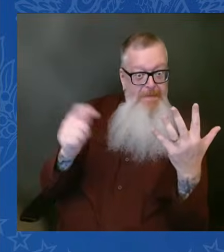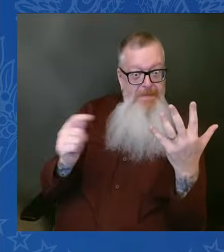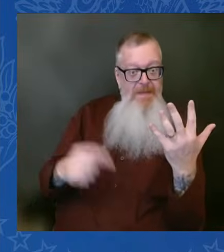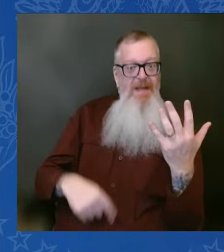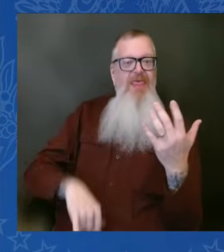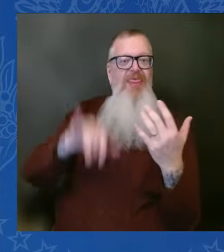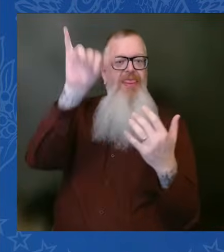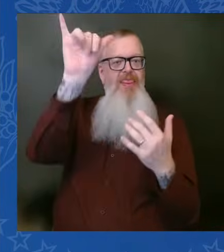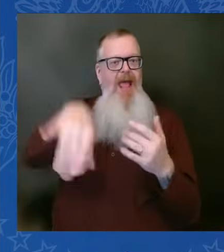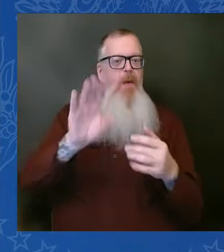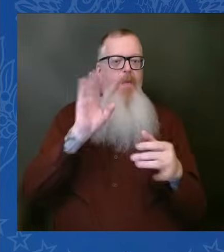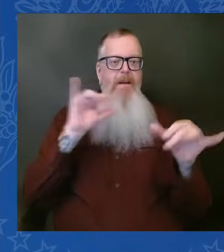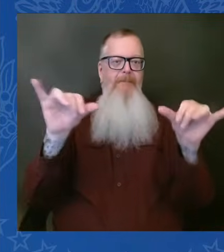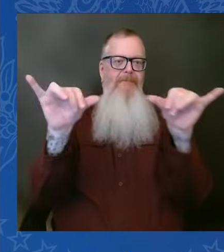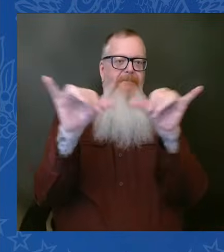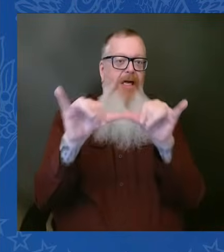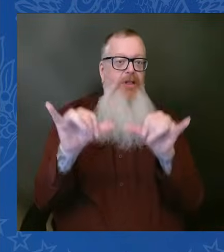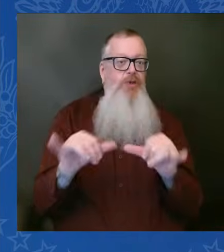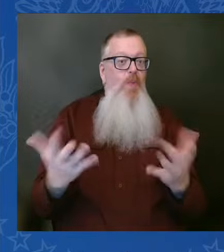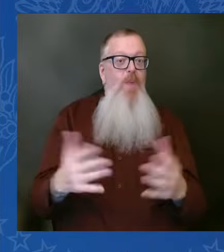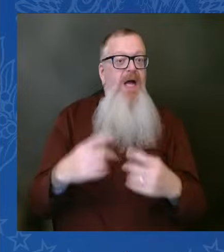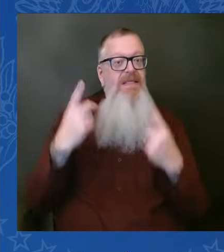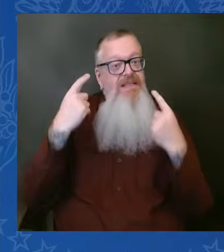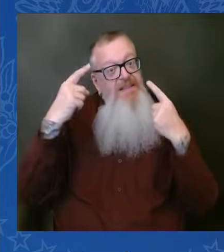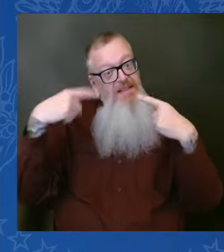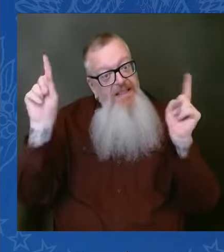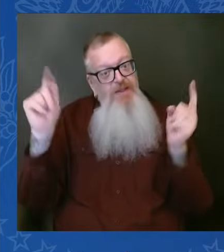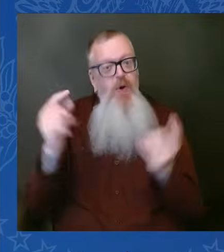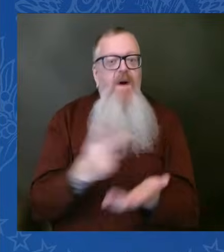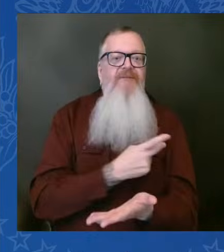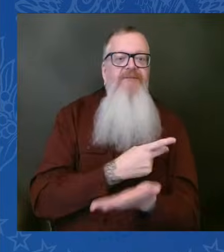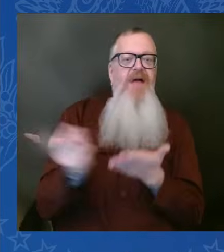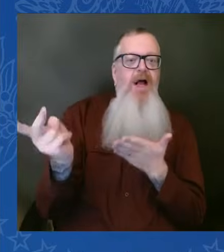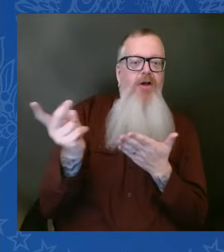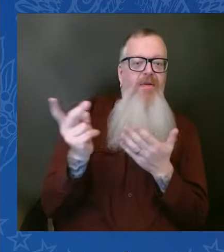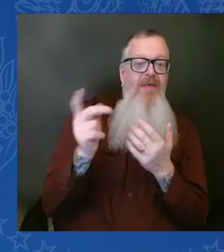They’re not political, rhetorical opinions. They’re just facts -- simple facts.